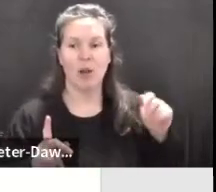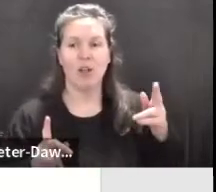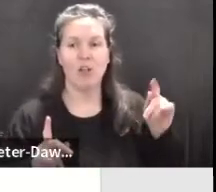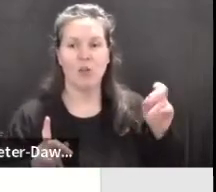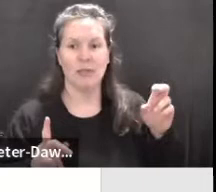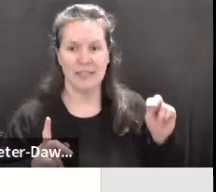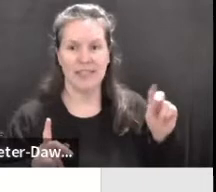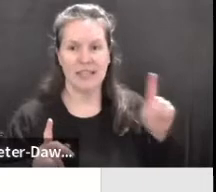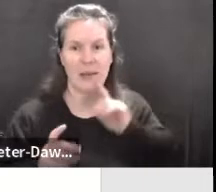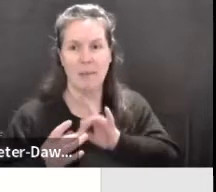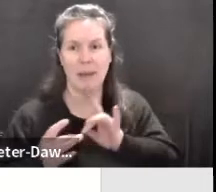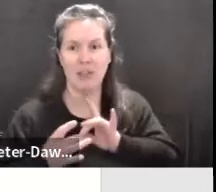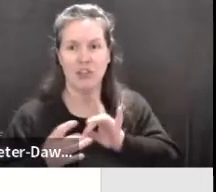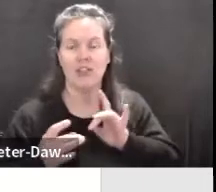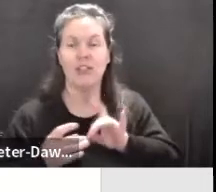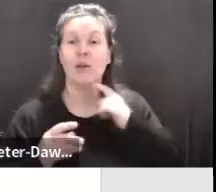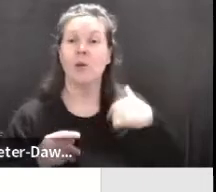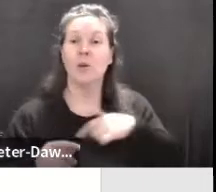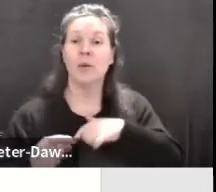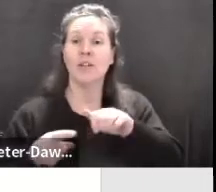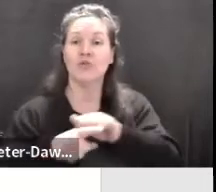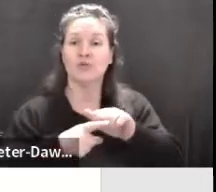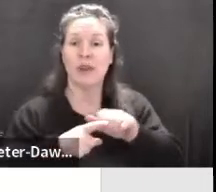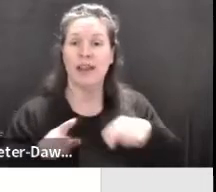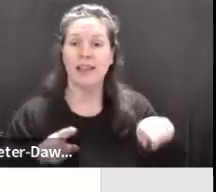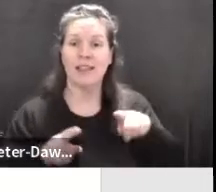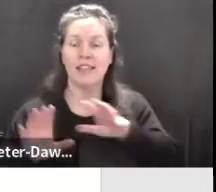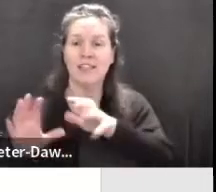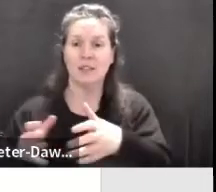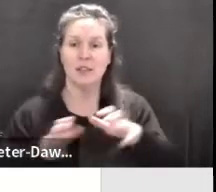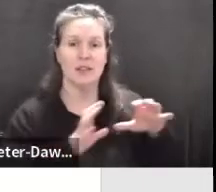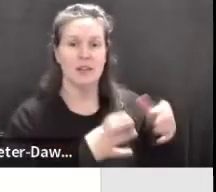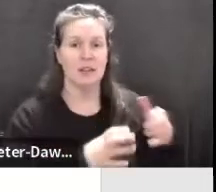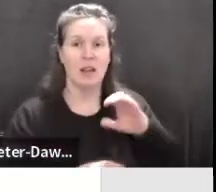We train these cohorts in those sections by key content experts.